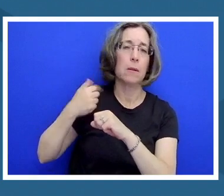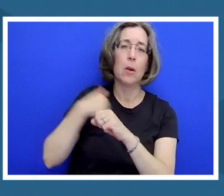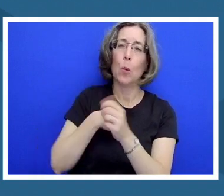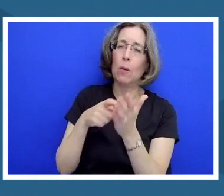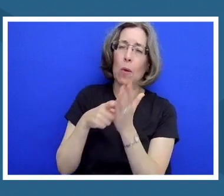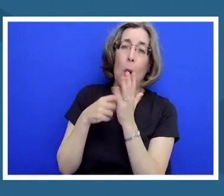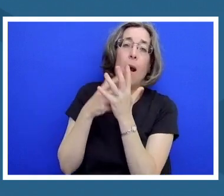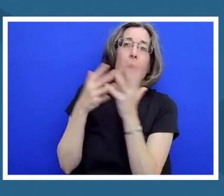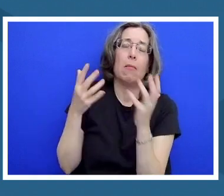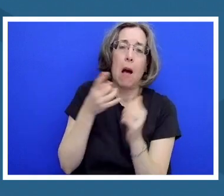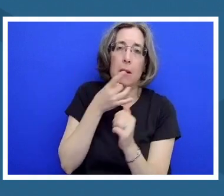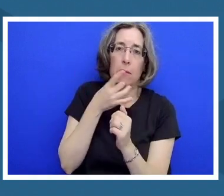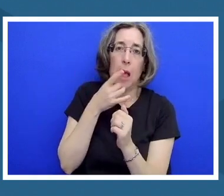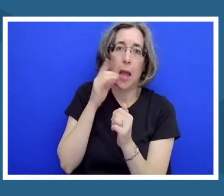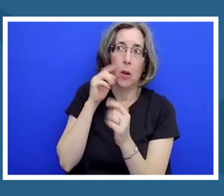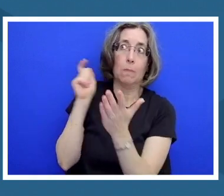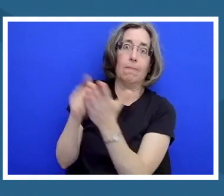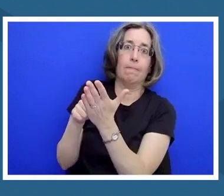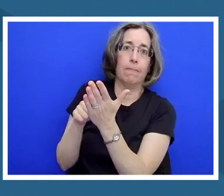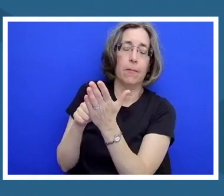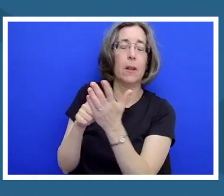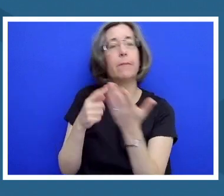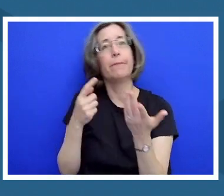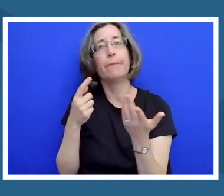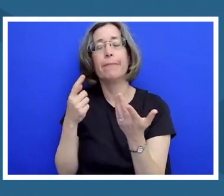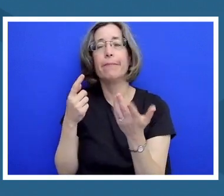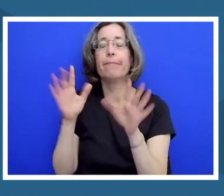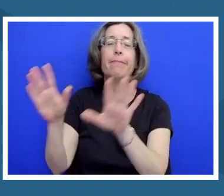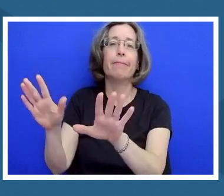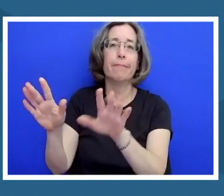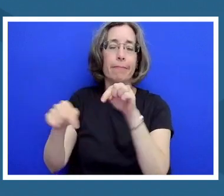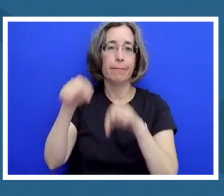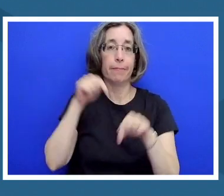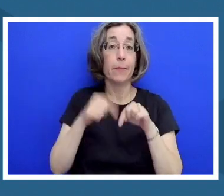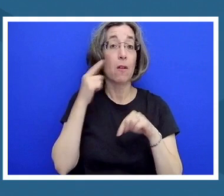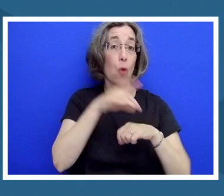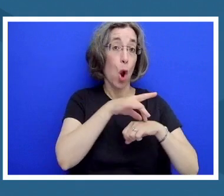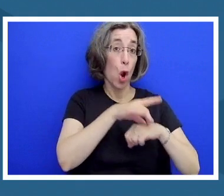okay for a planet like earth